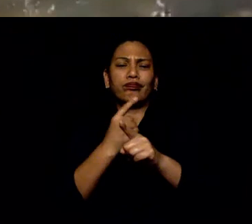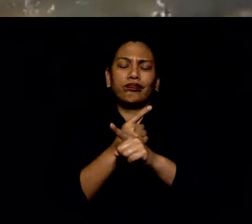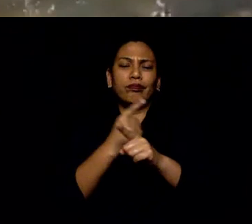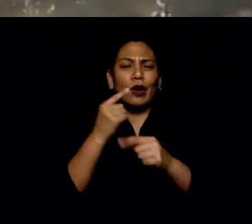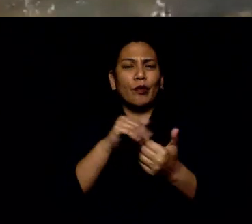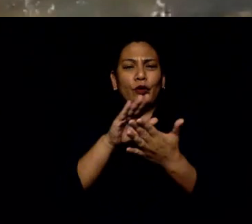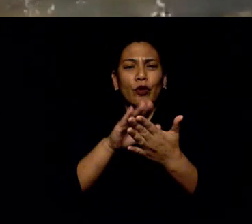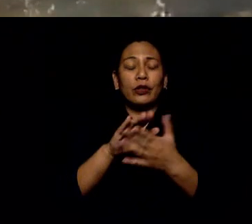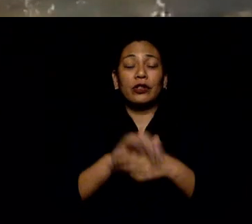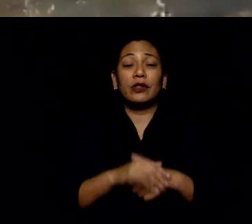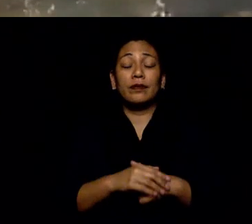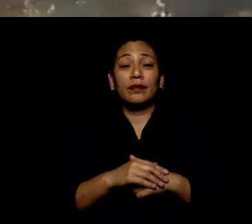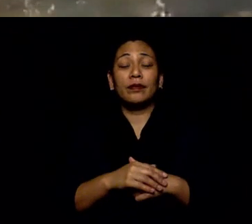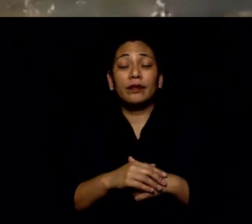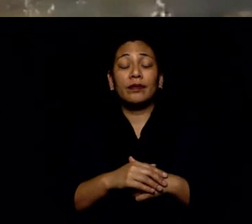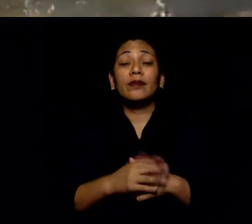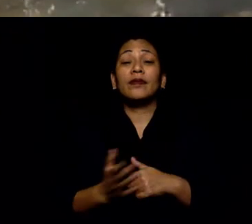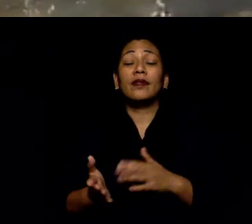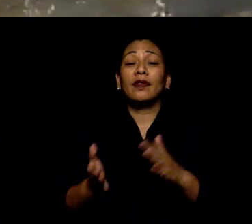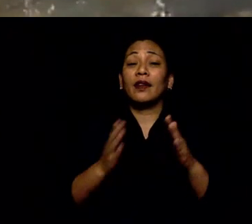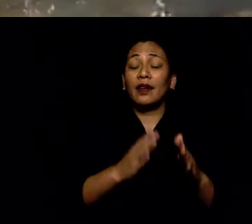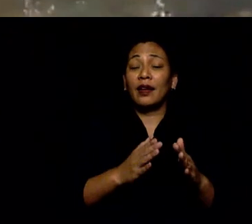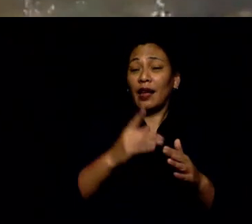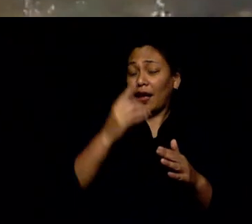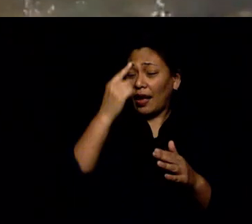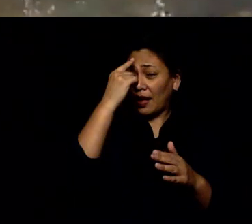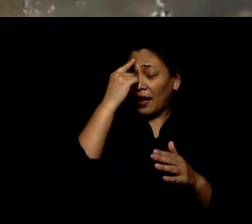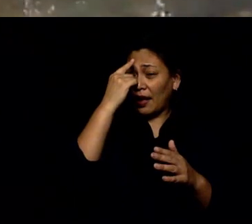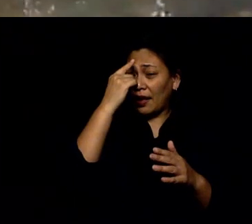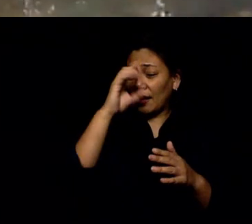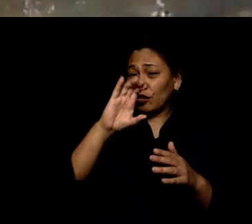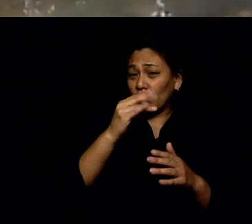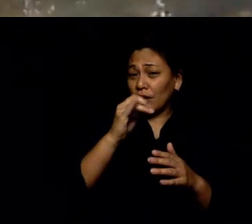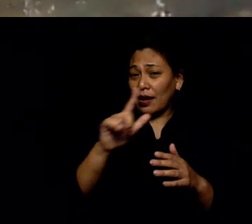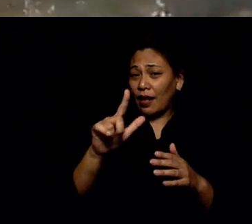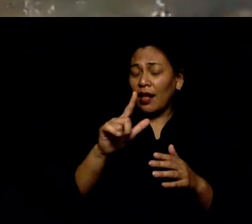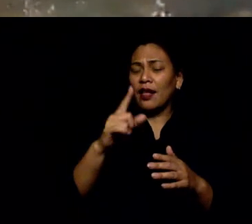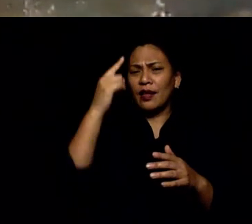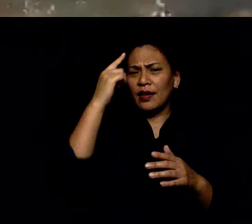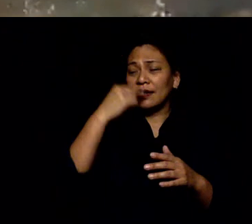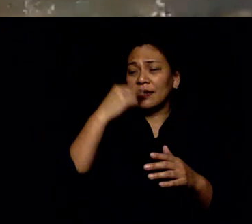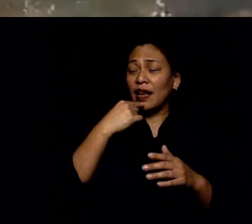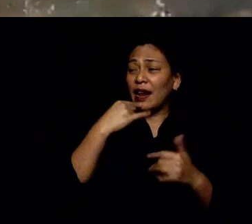And is it reasonable to think that for instance, with the basic income, if